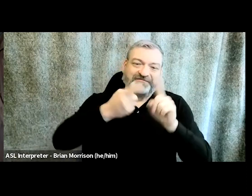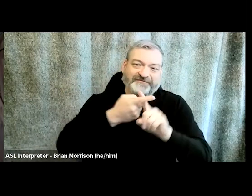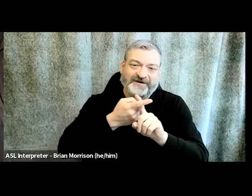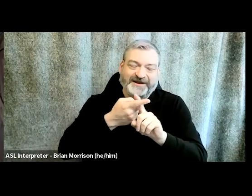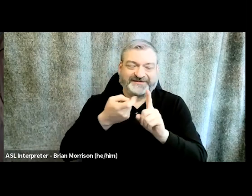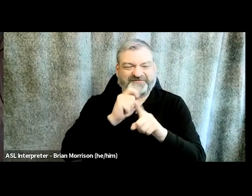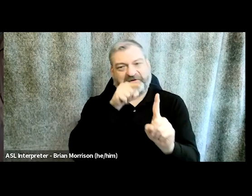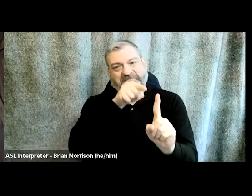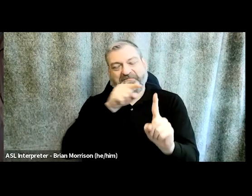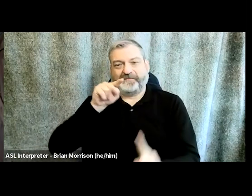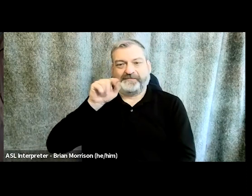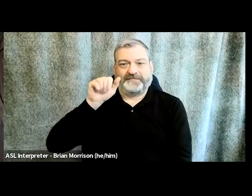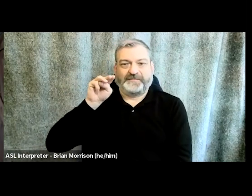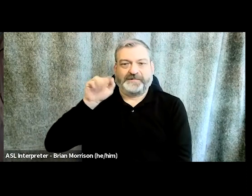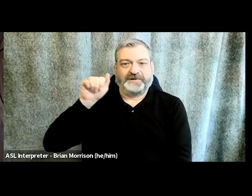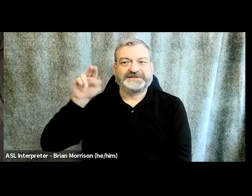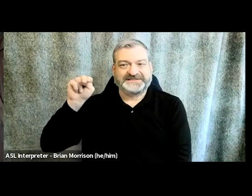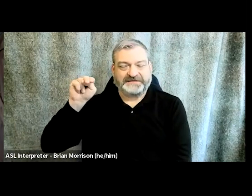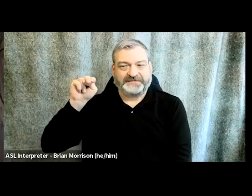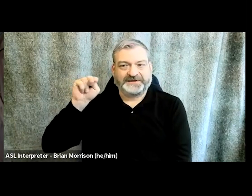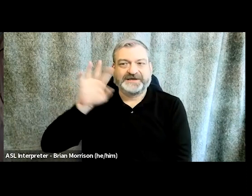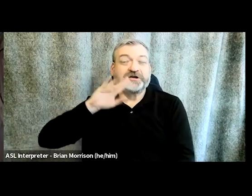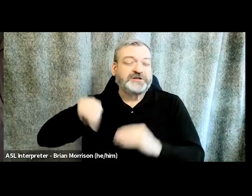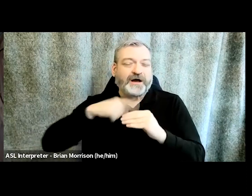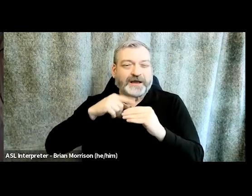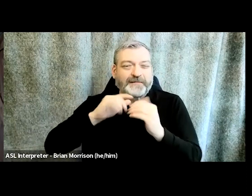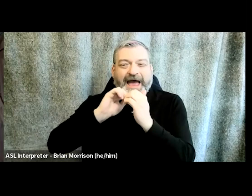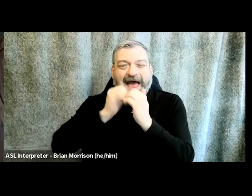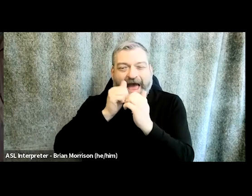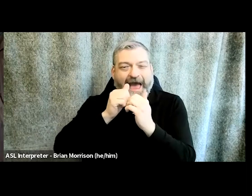webinar to talk about take action on digital accessibility.